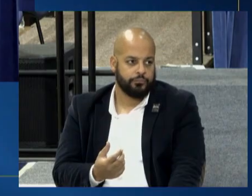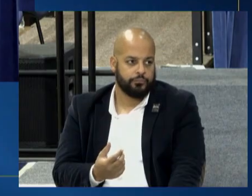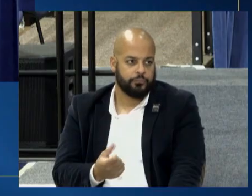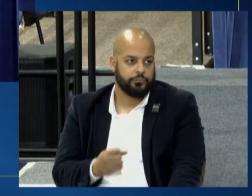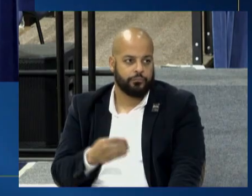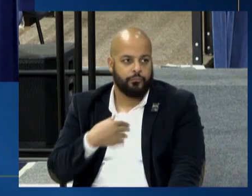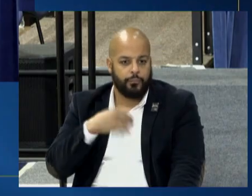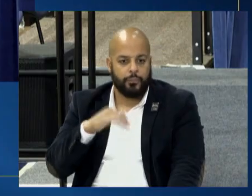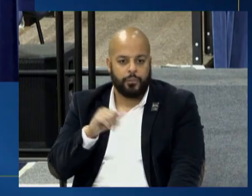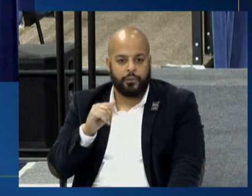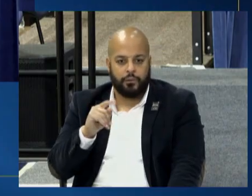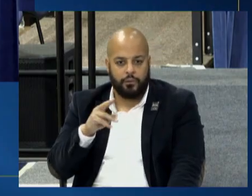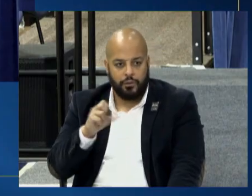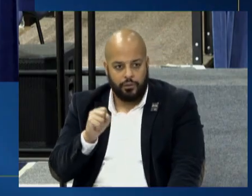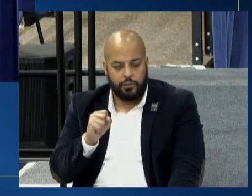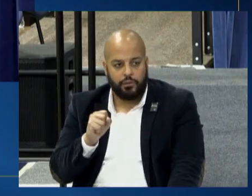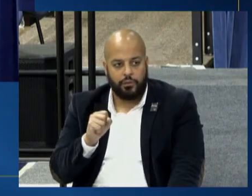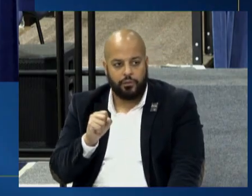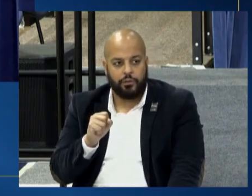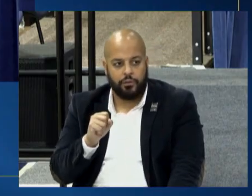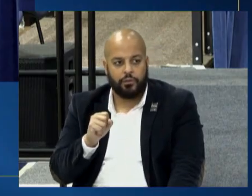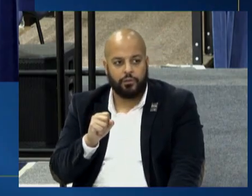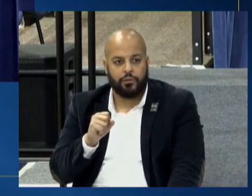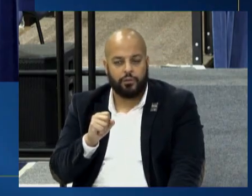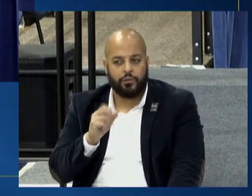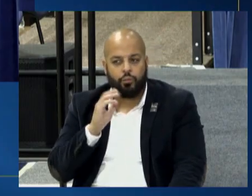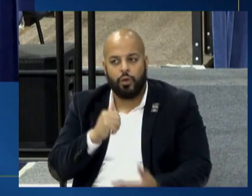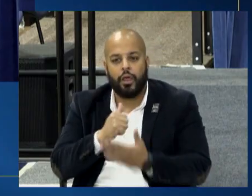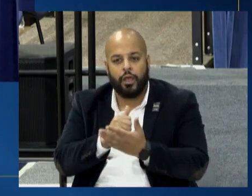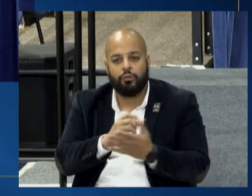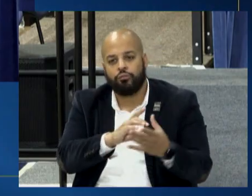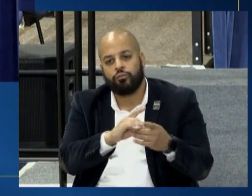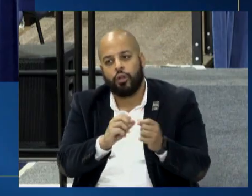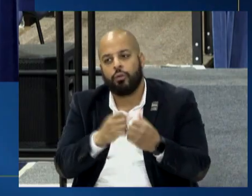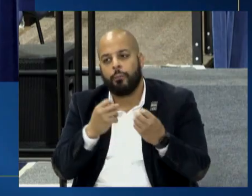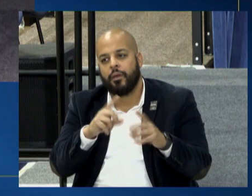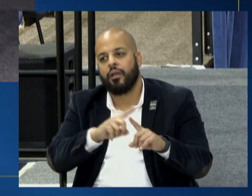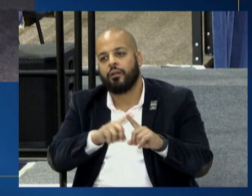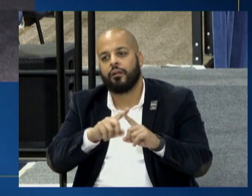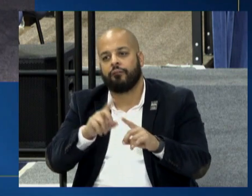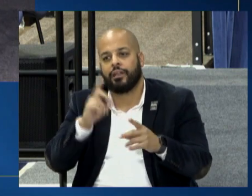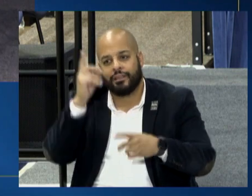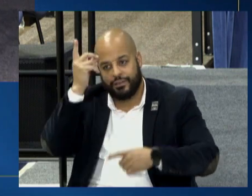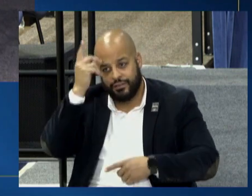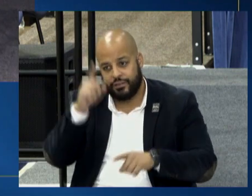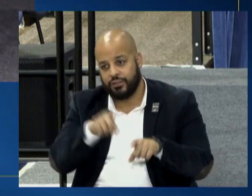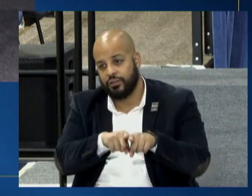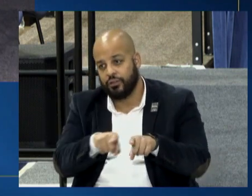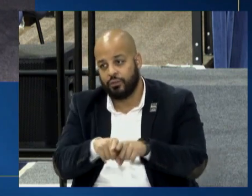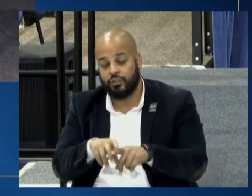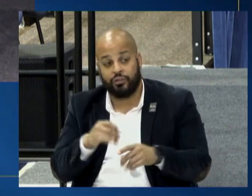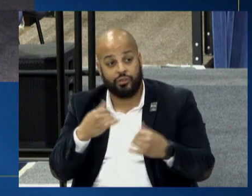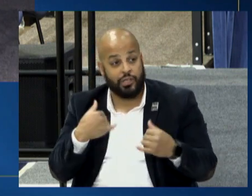not only cancer, but many other diseases as well. Stephen Konya: Great. And so, as we wrap up here, because we do have other